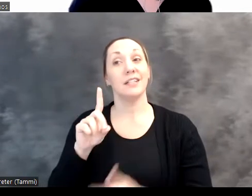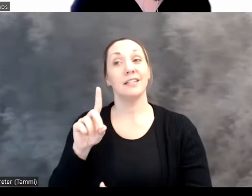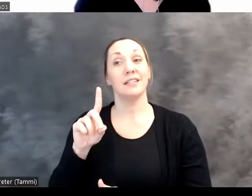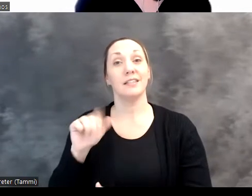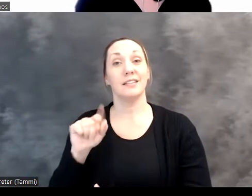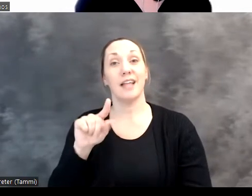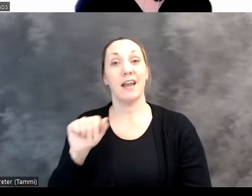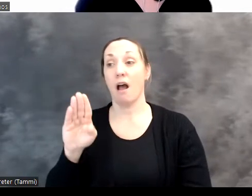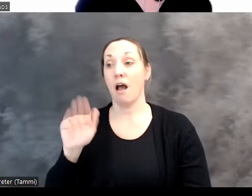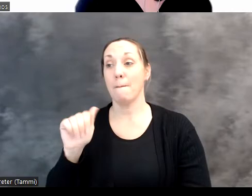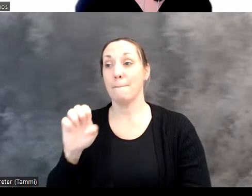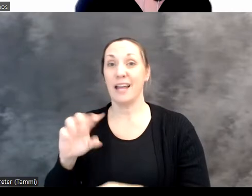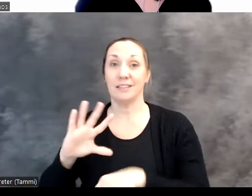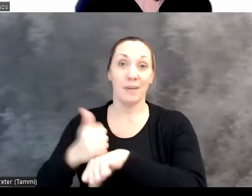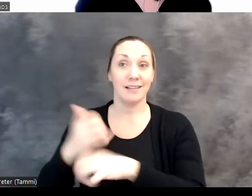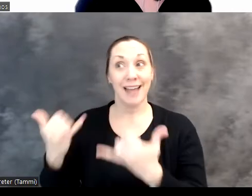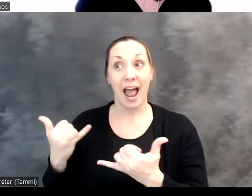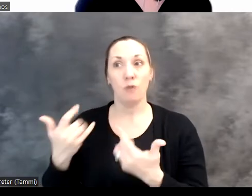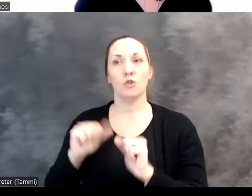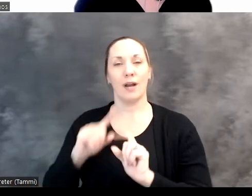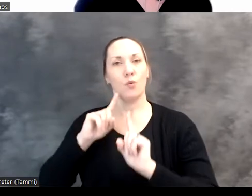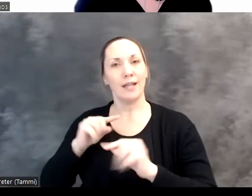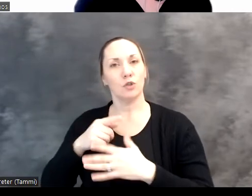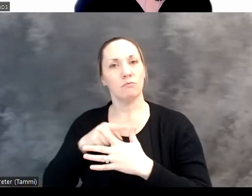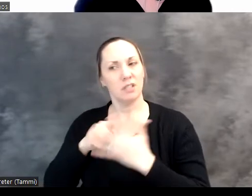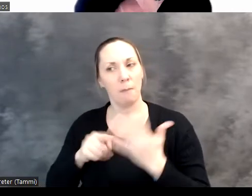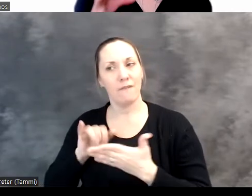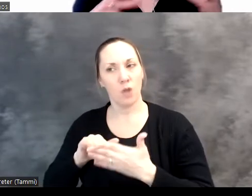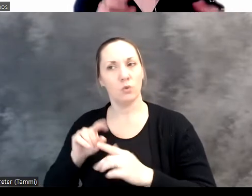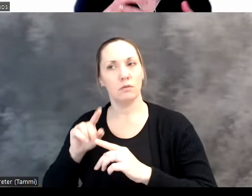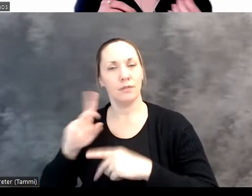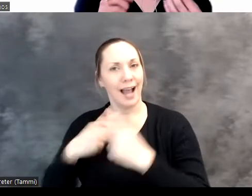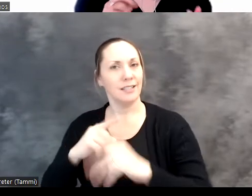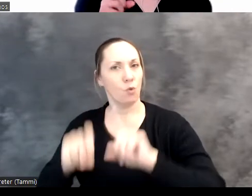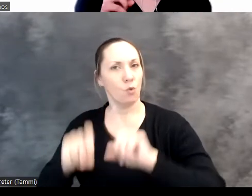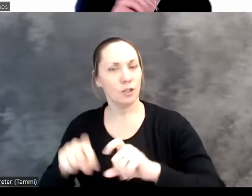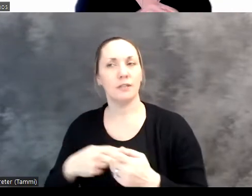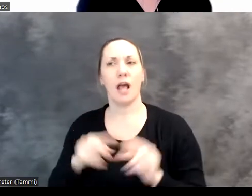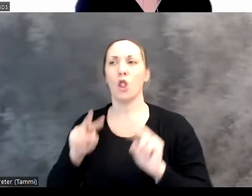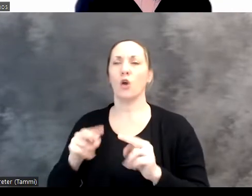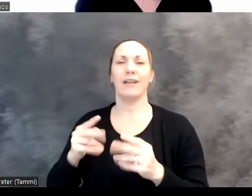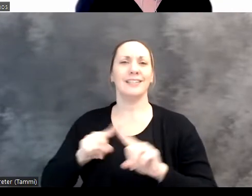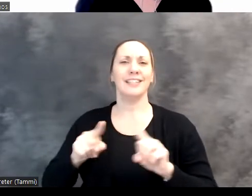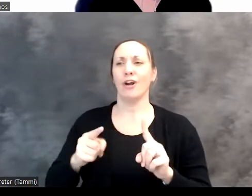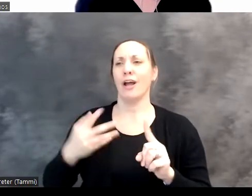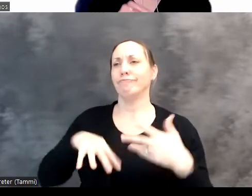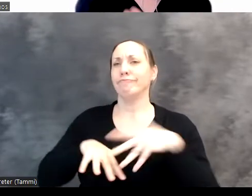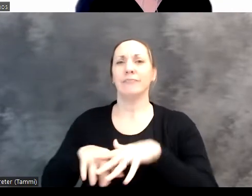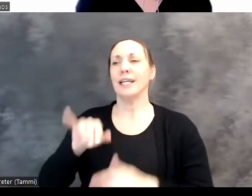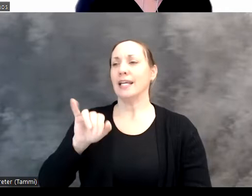s in -- I think about data science, some of the huge databases that are being constructed now to be able to get at